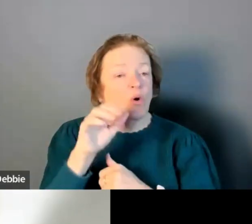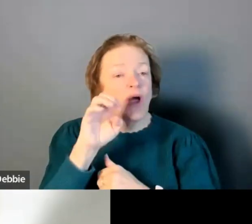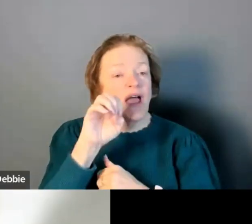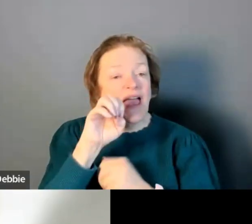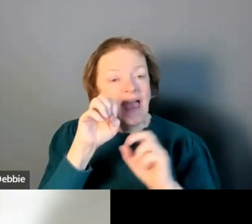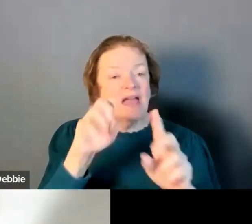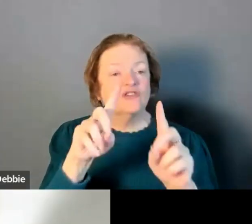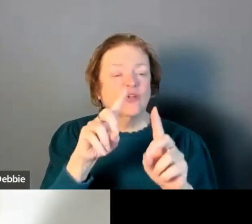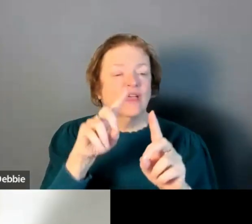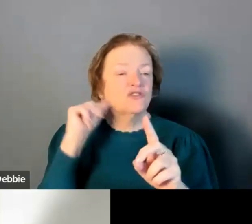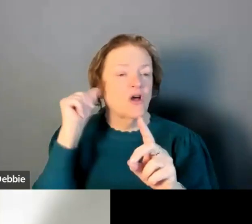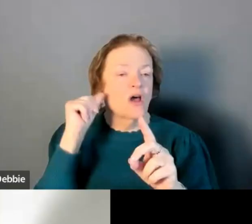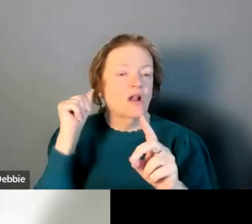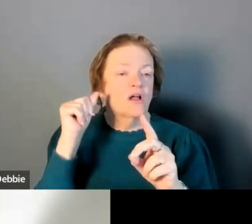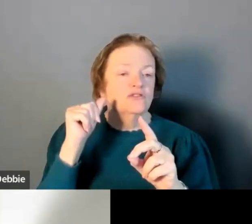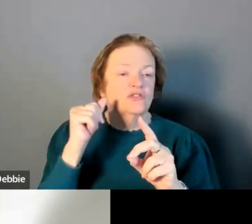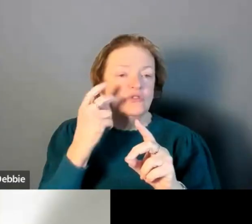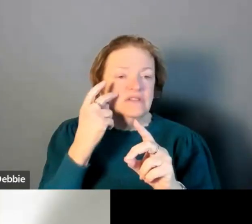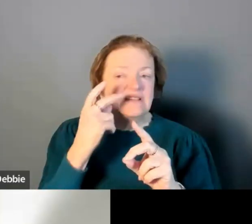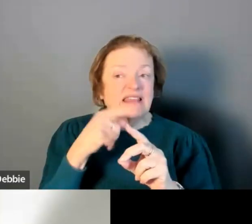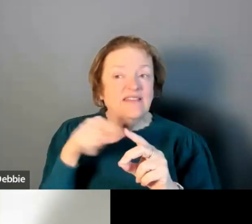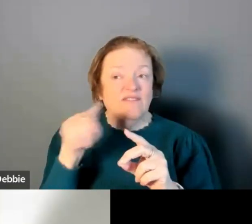district to see if they could scoop you up one.